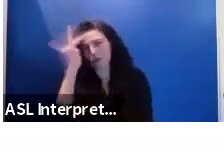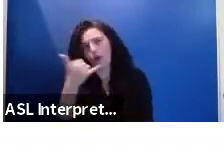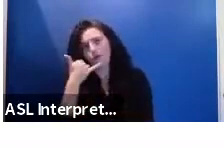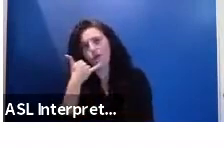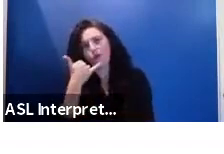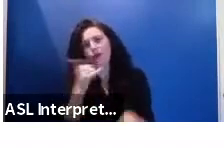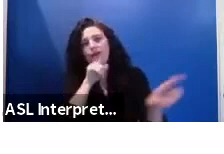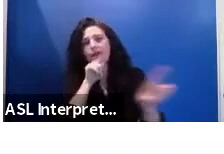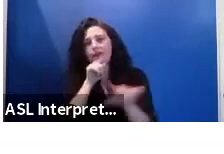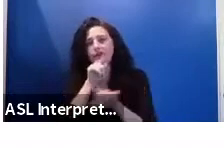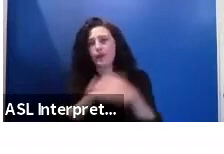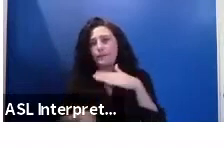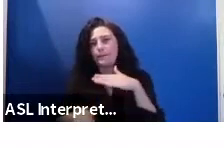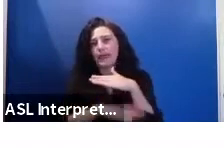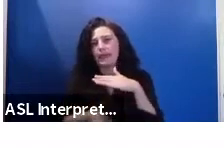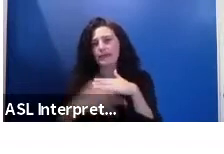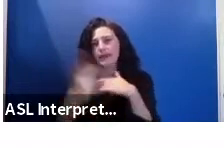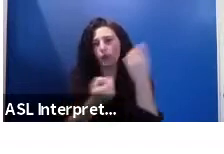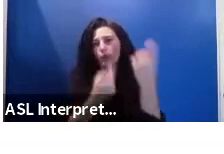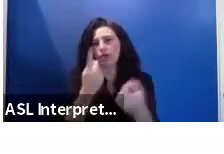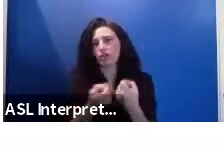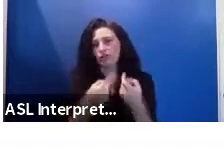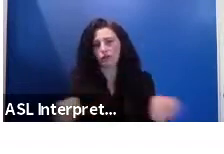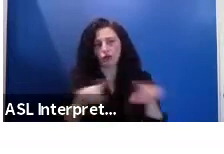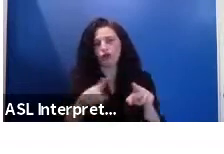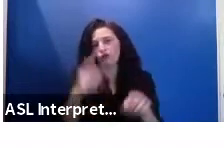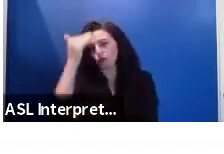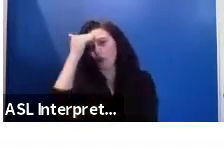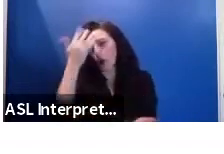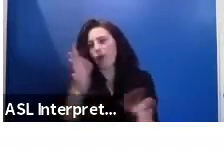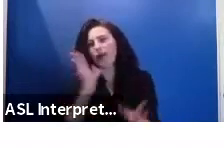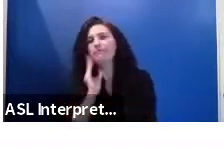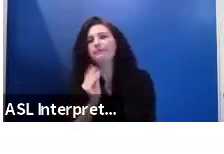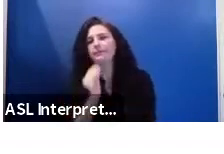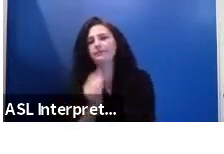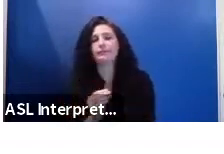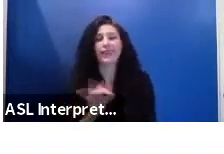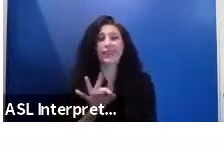probably questions that all of us are somewhat familiar with now about whether you are experiencing any symptoms of COVID,